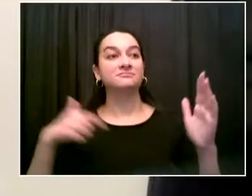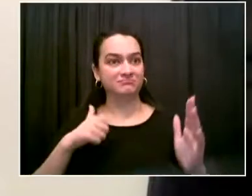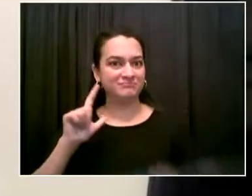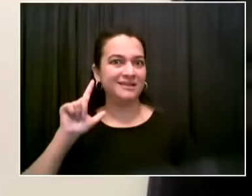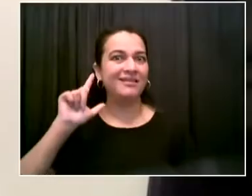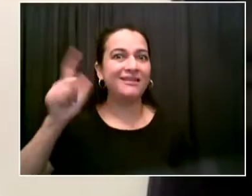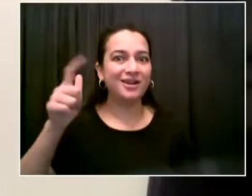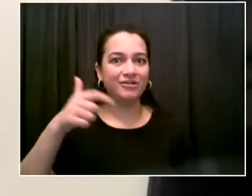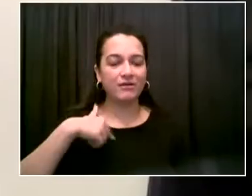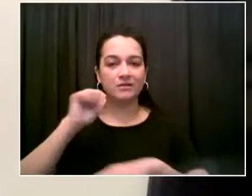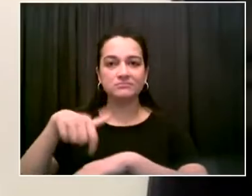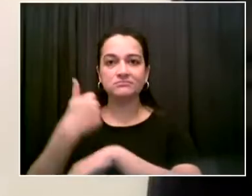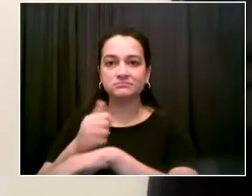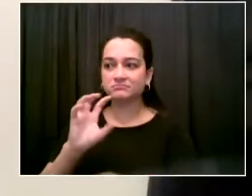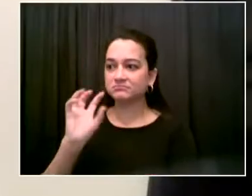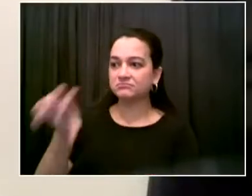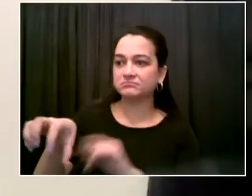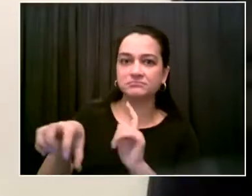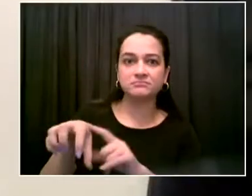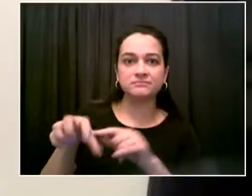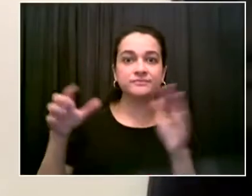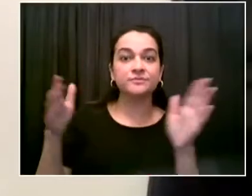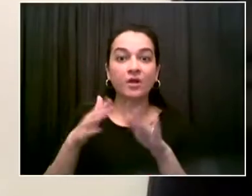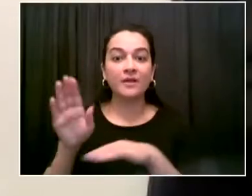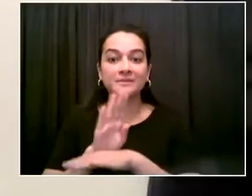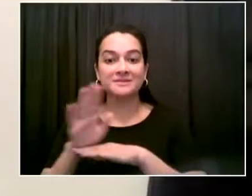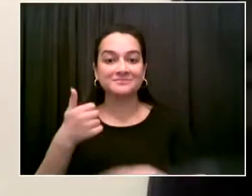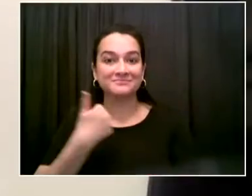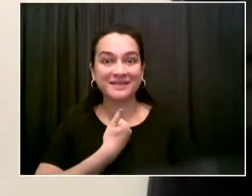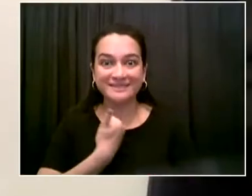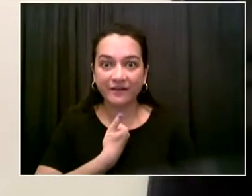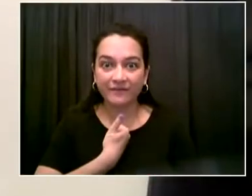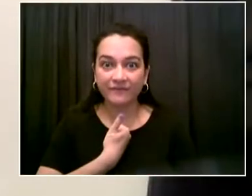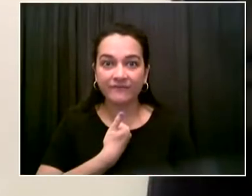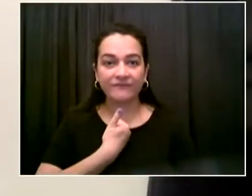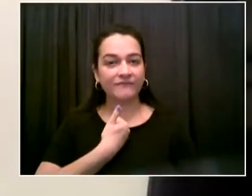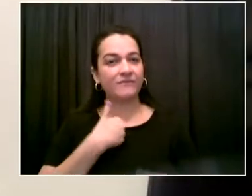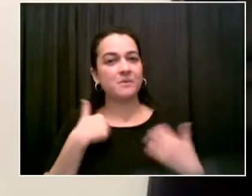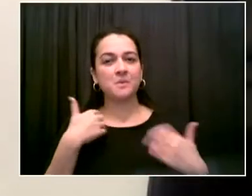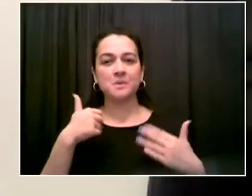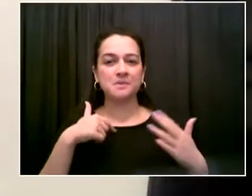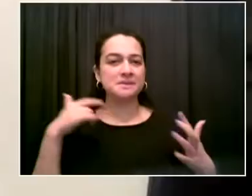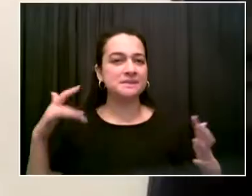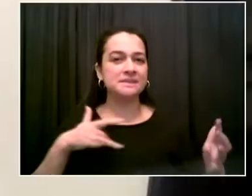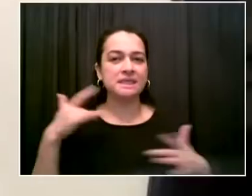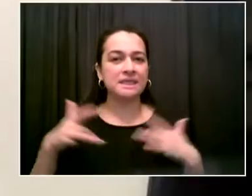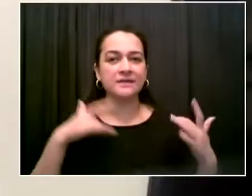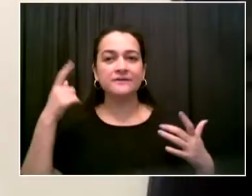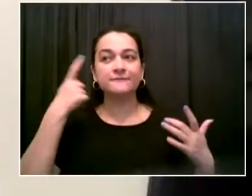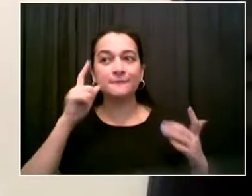SMAL LBUINSESS OWNER I AM SO EXCITED ABOUT THE